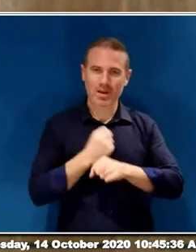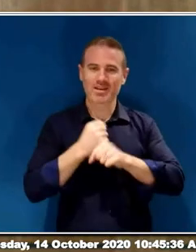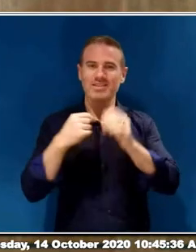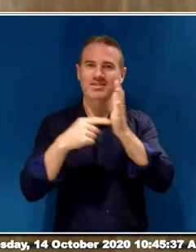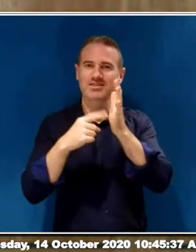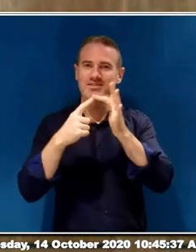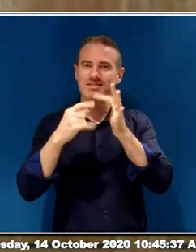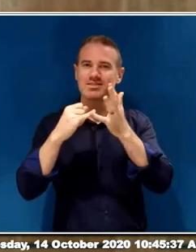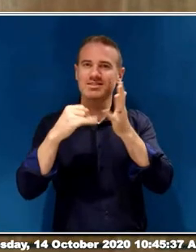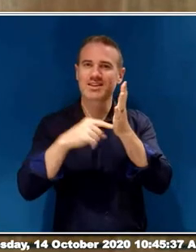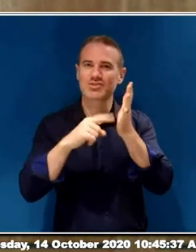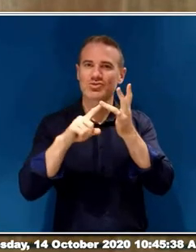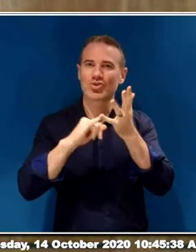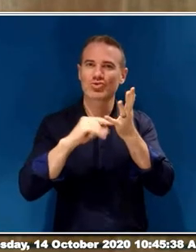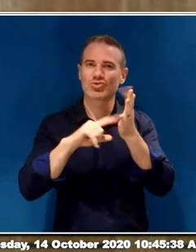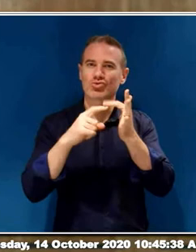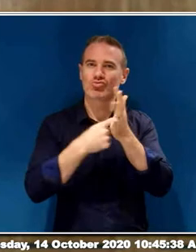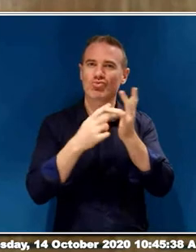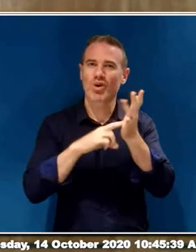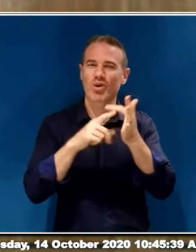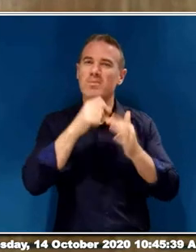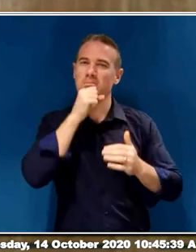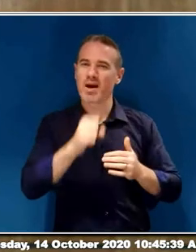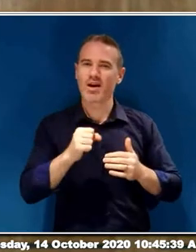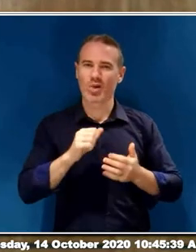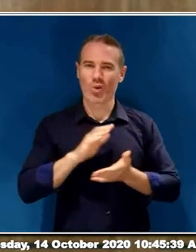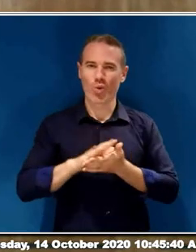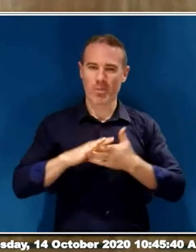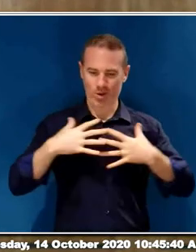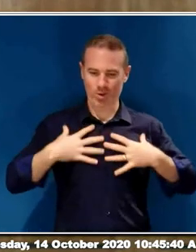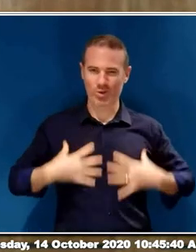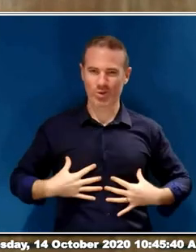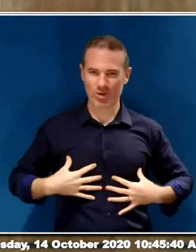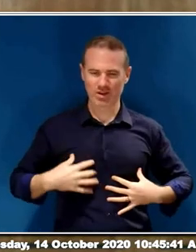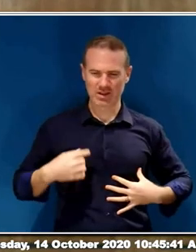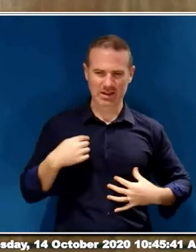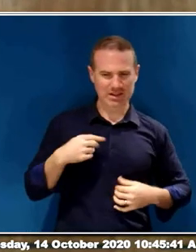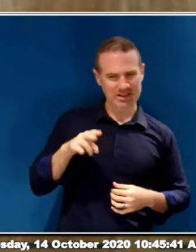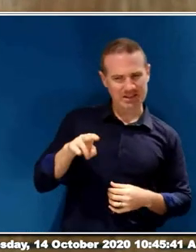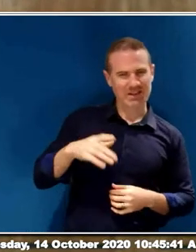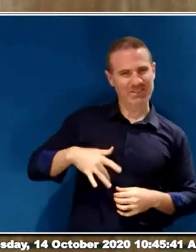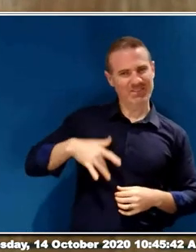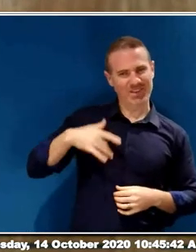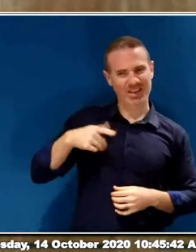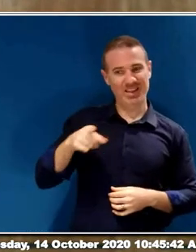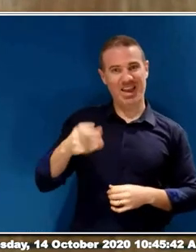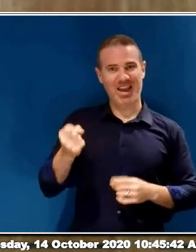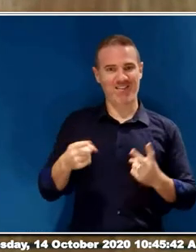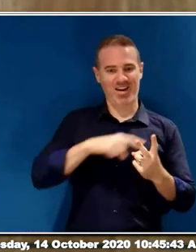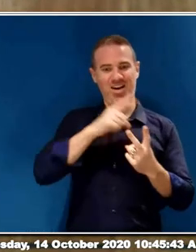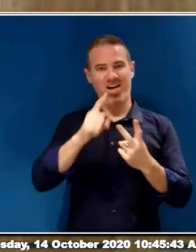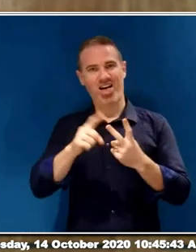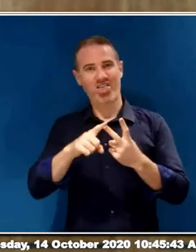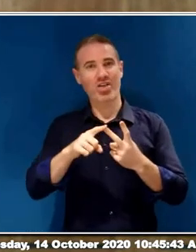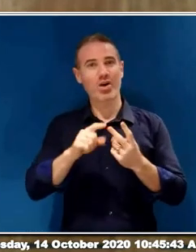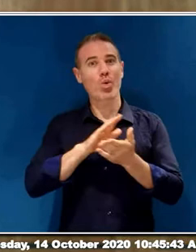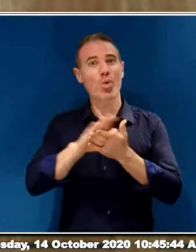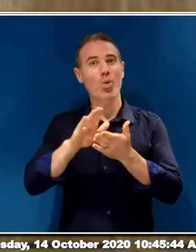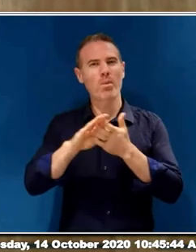the hormone level that was too high, prolactin, had dropped and therefore